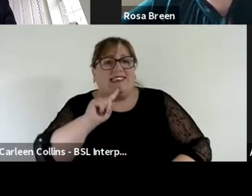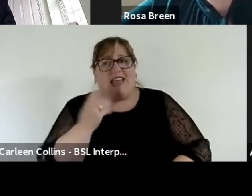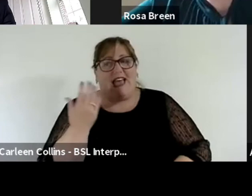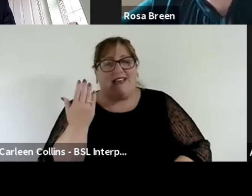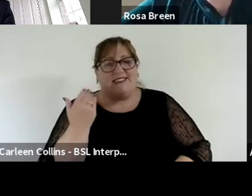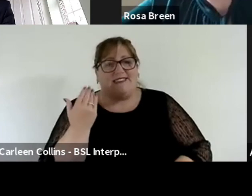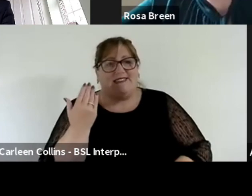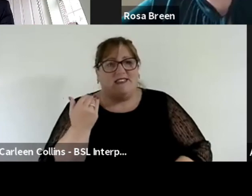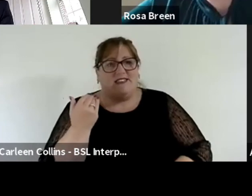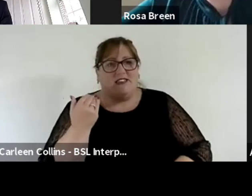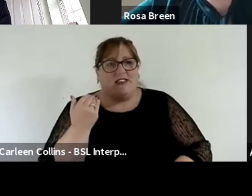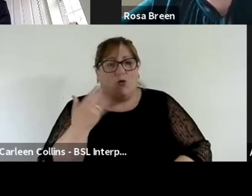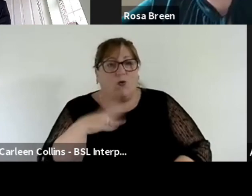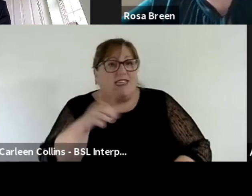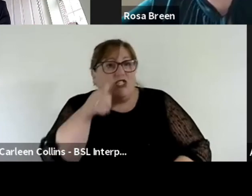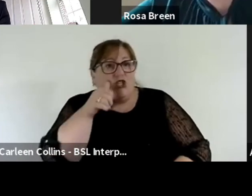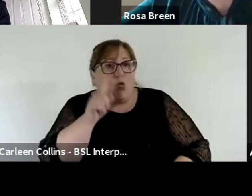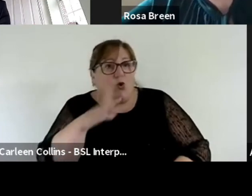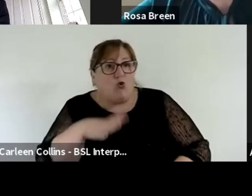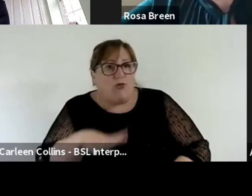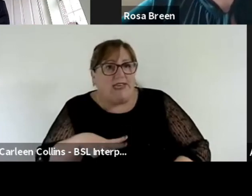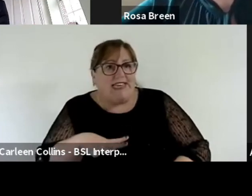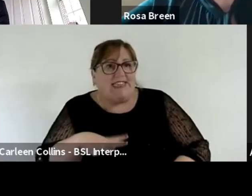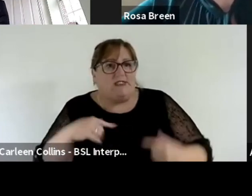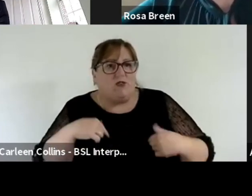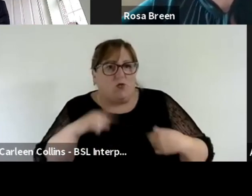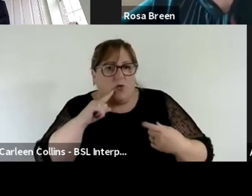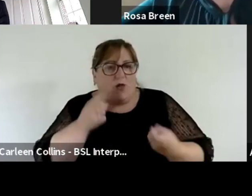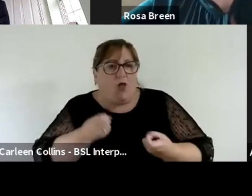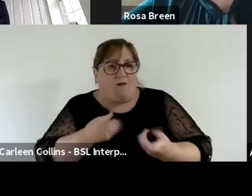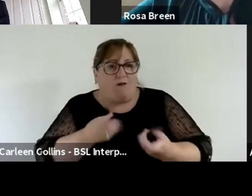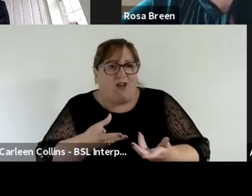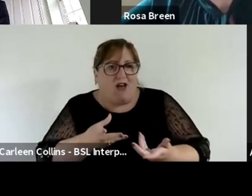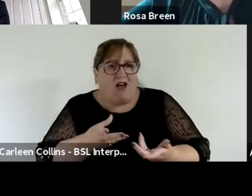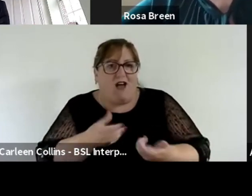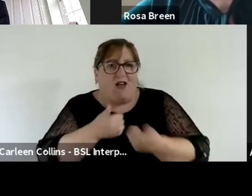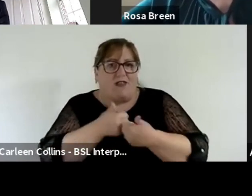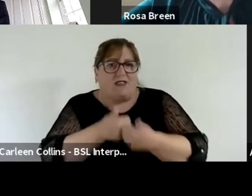As long as you request reasonable adjustment, we are able to support that and it goes back to what Annmarie